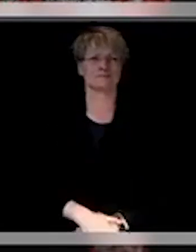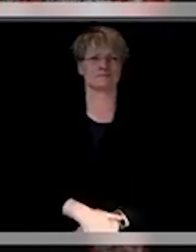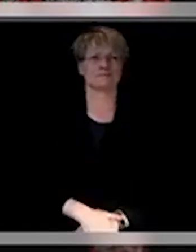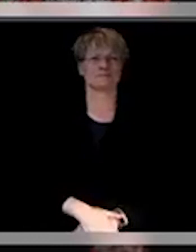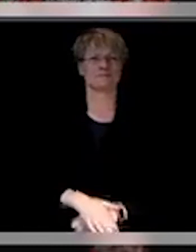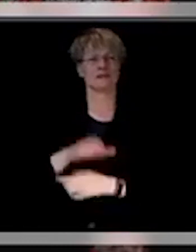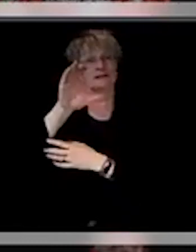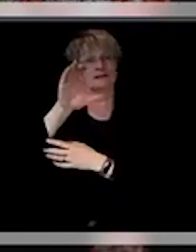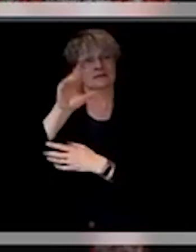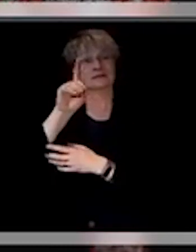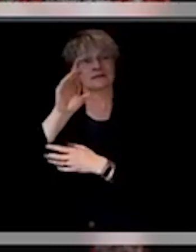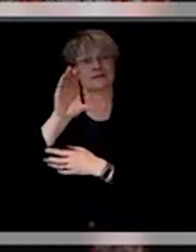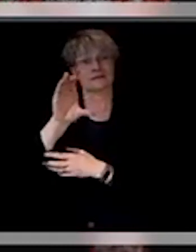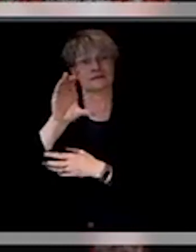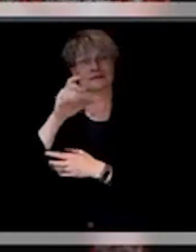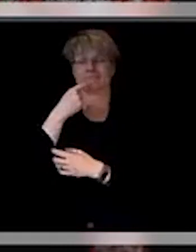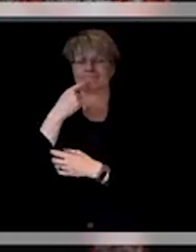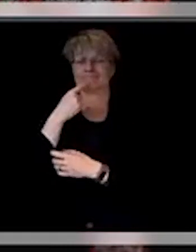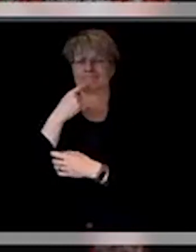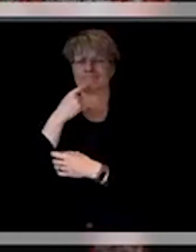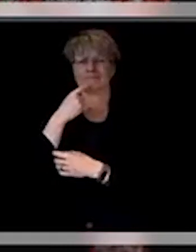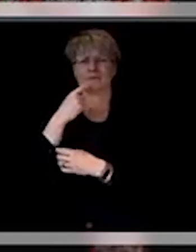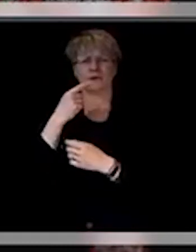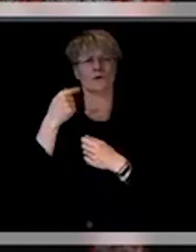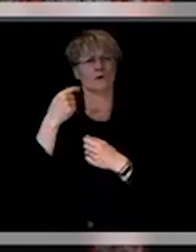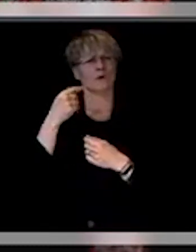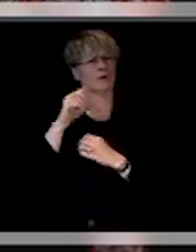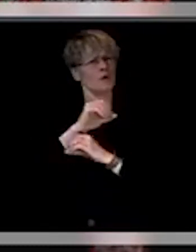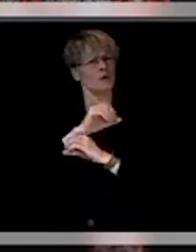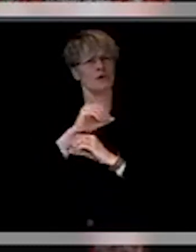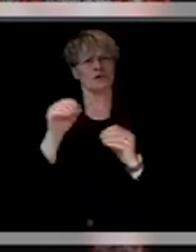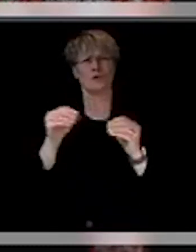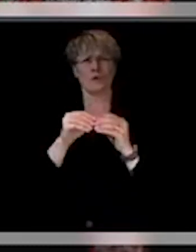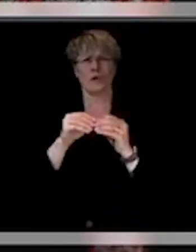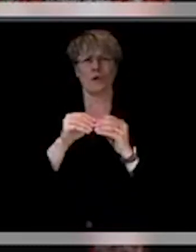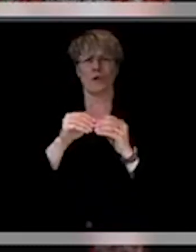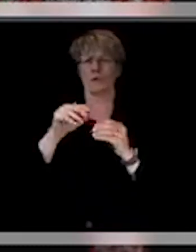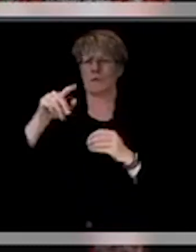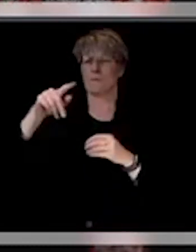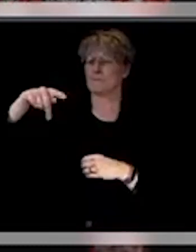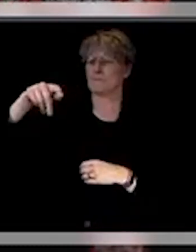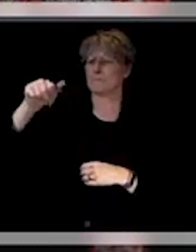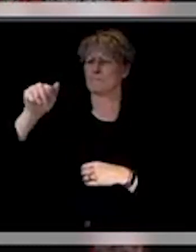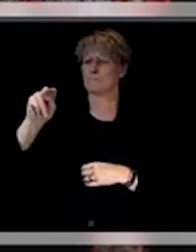and so why are we continuing to alarm people as if the pandemic has worsened, when in reality